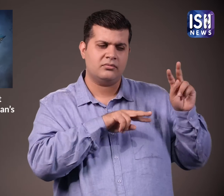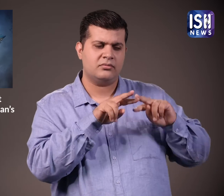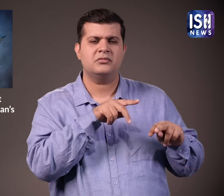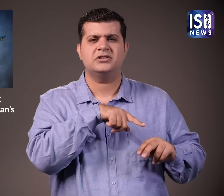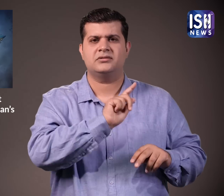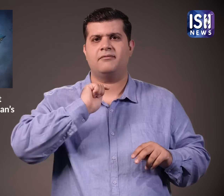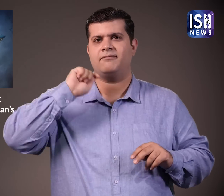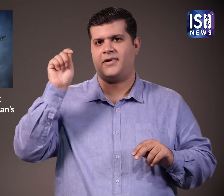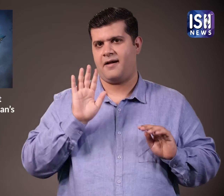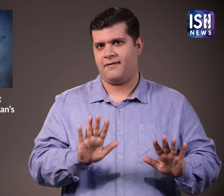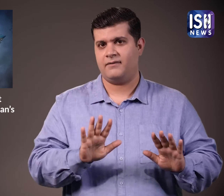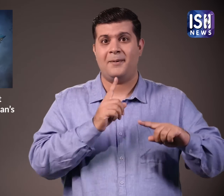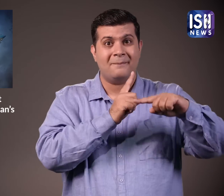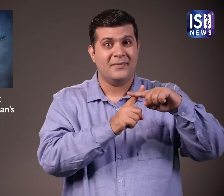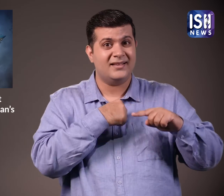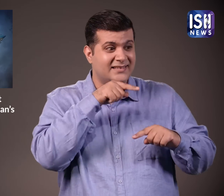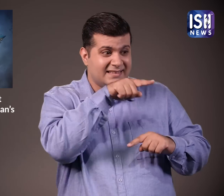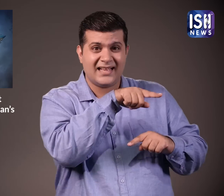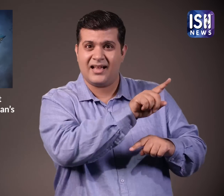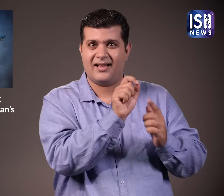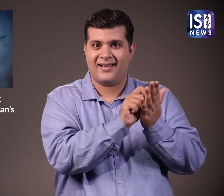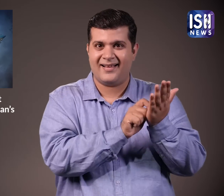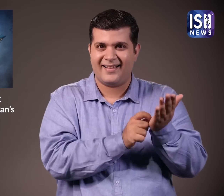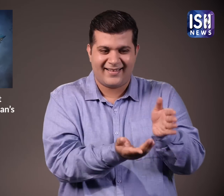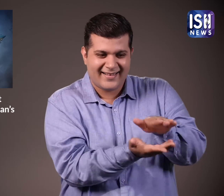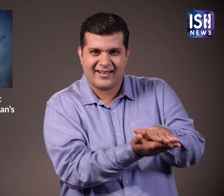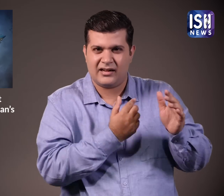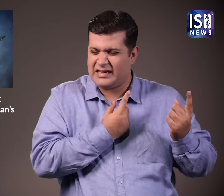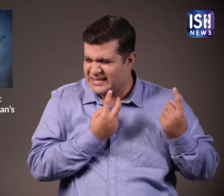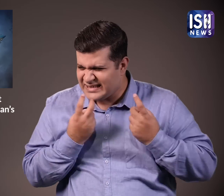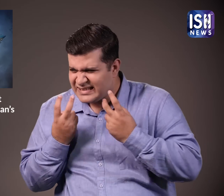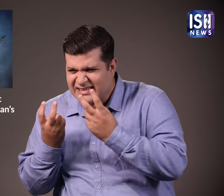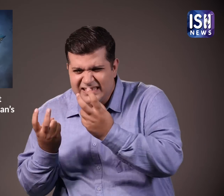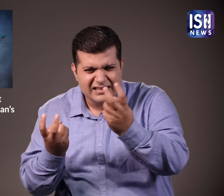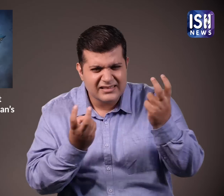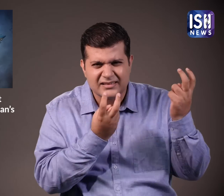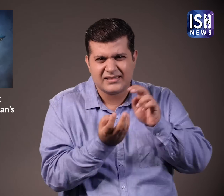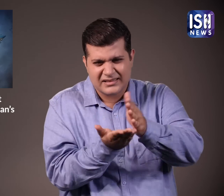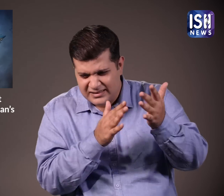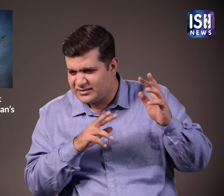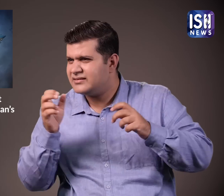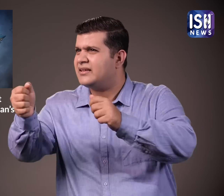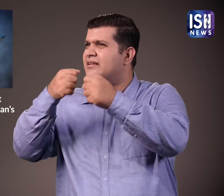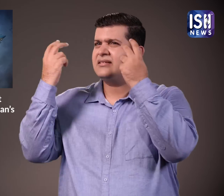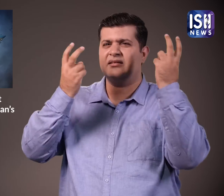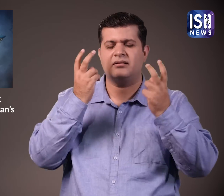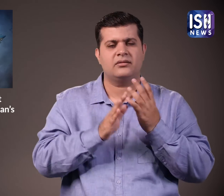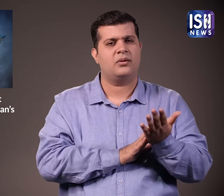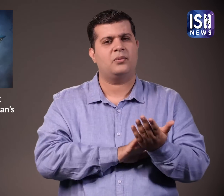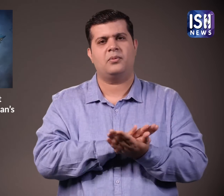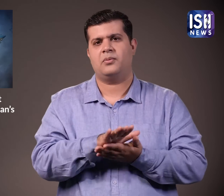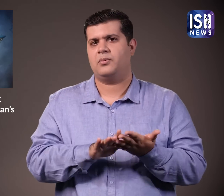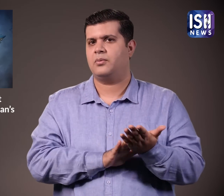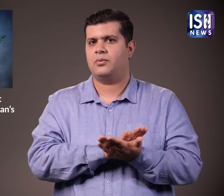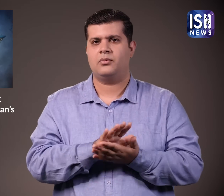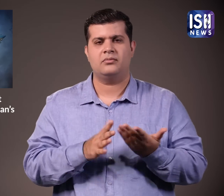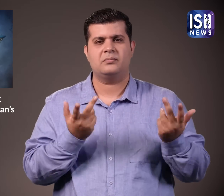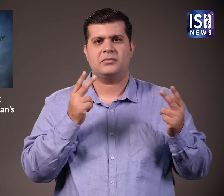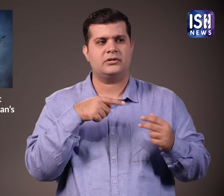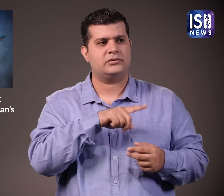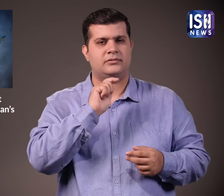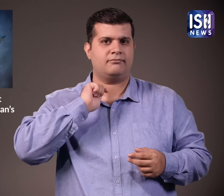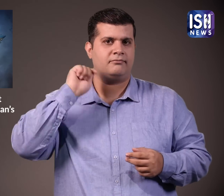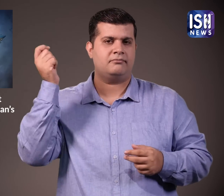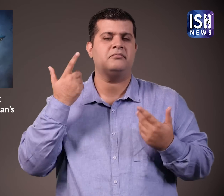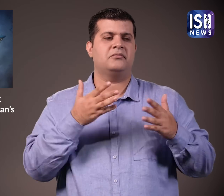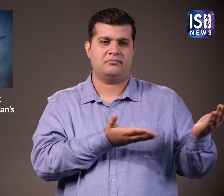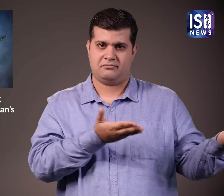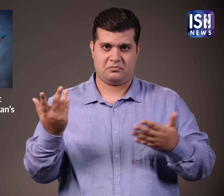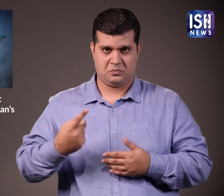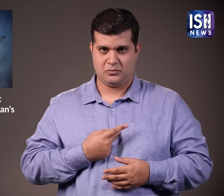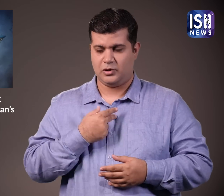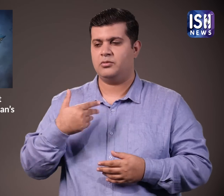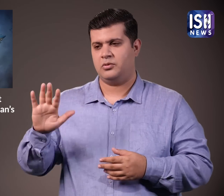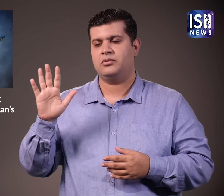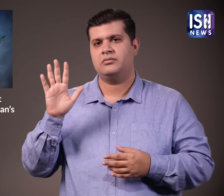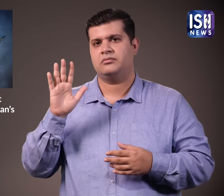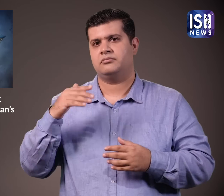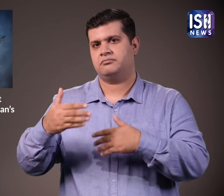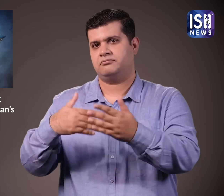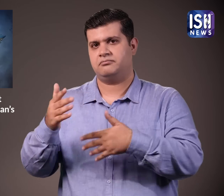It appeared to be a suicide, but no suicide note was found at the scene. His body has been sent for an autopsy.